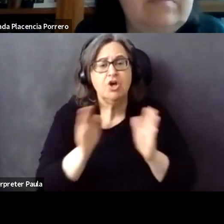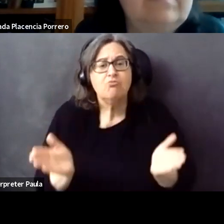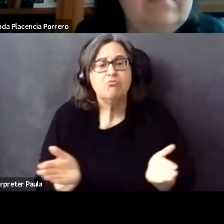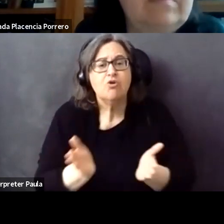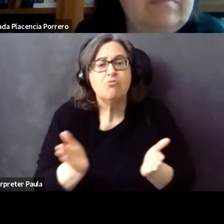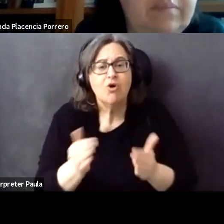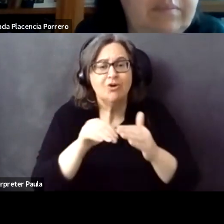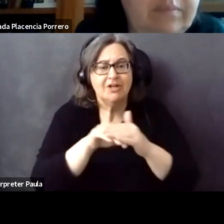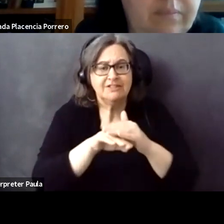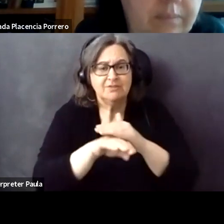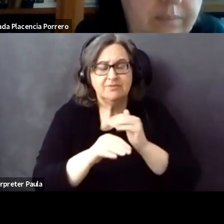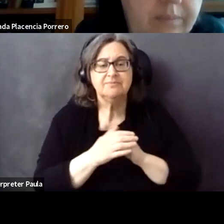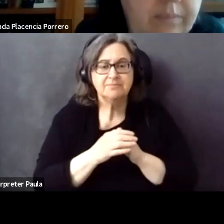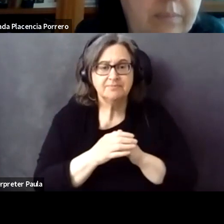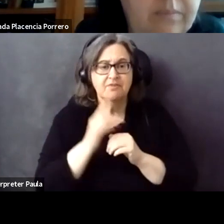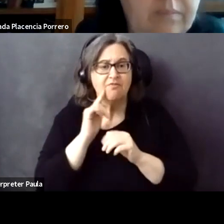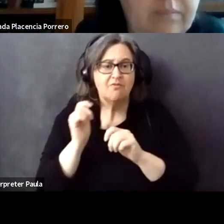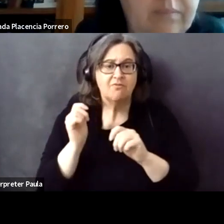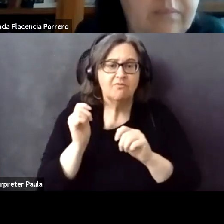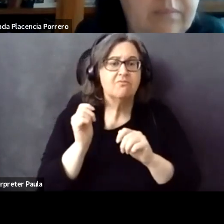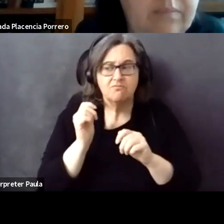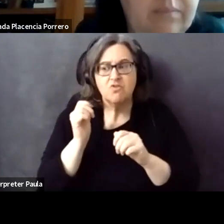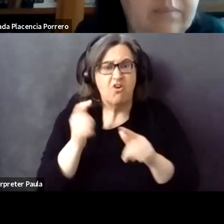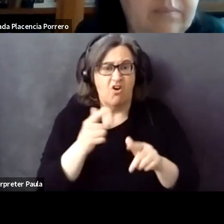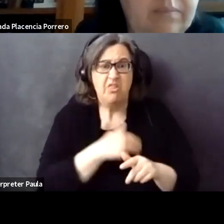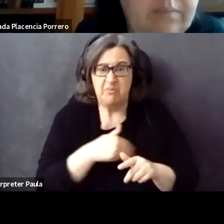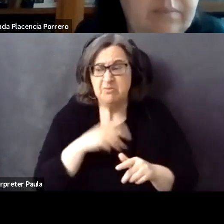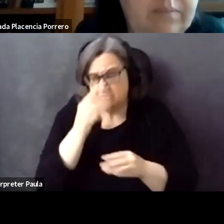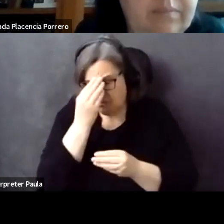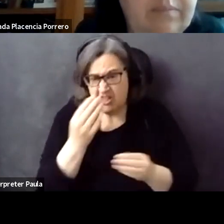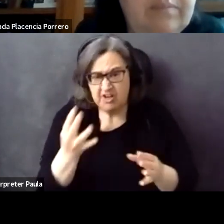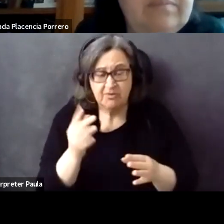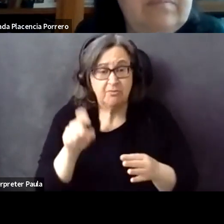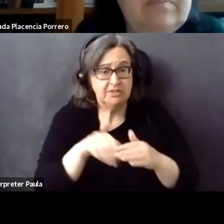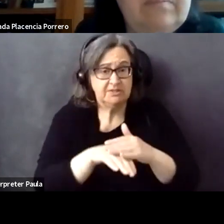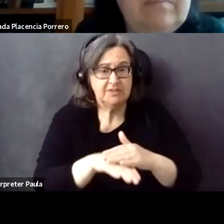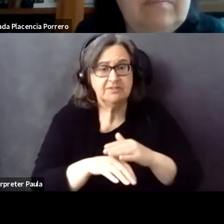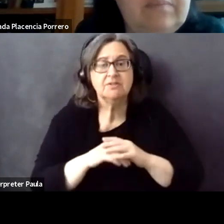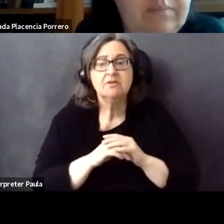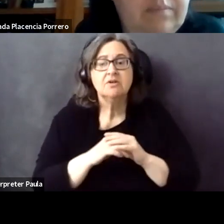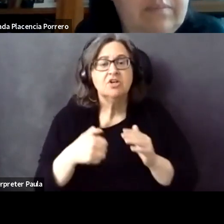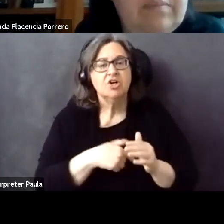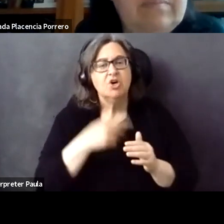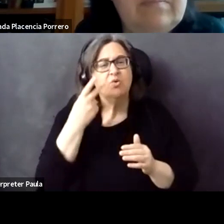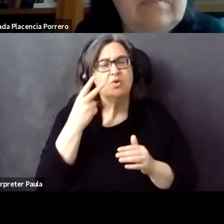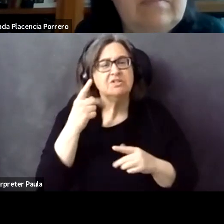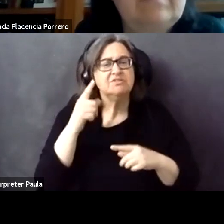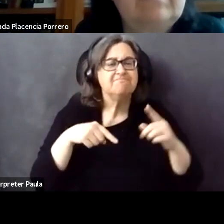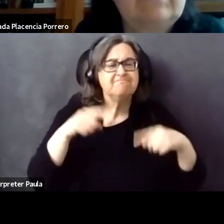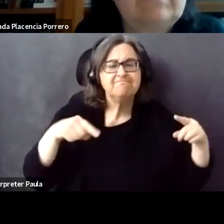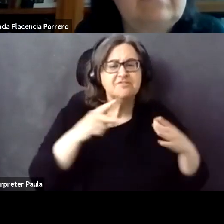So there is also a business model in it to let me say promote accessibility along